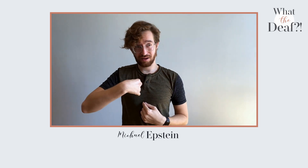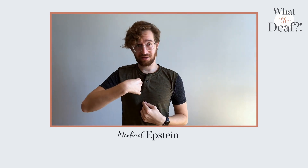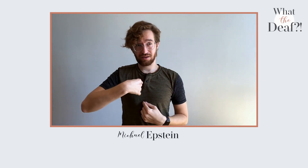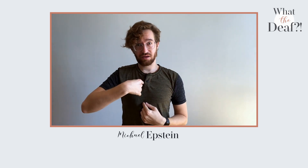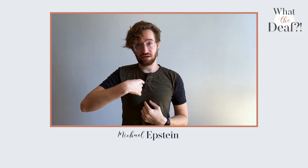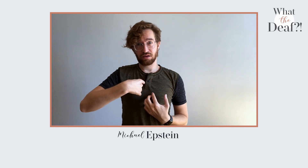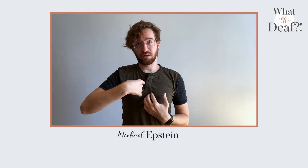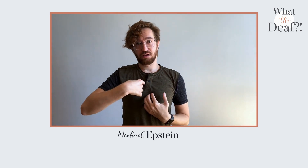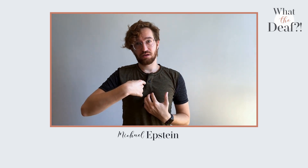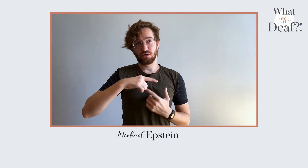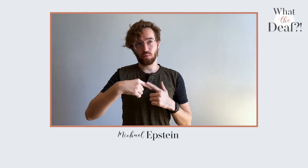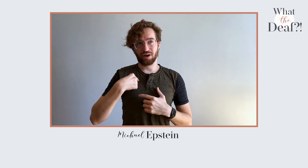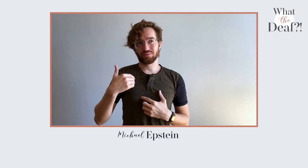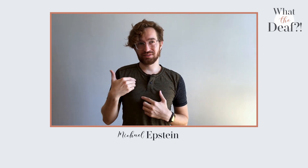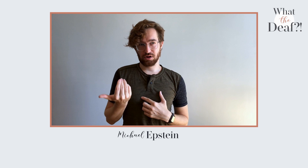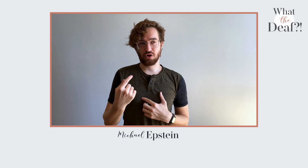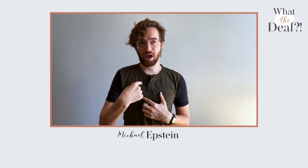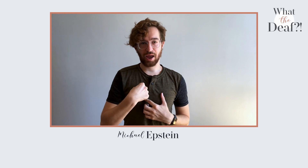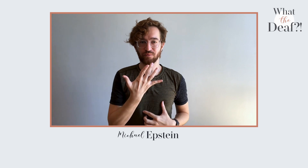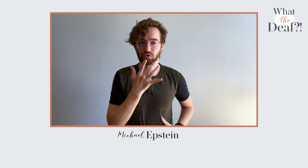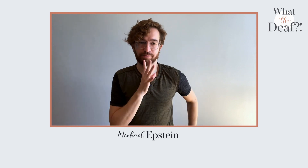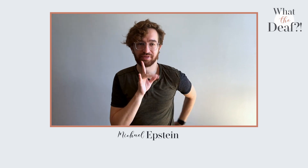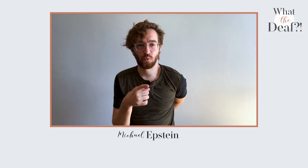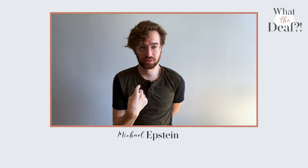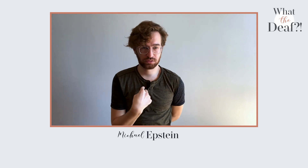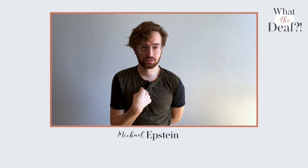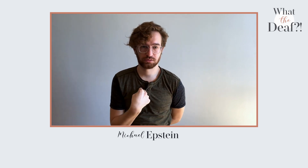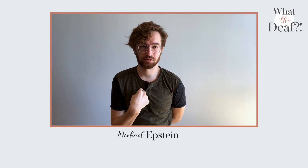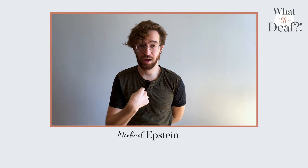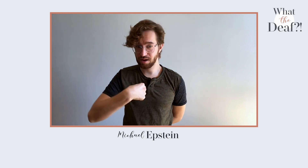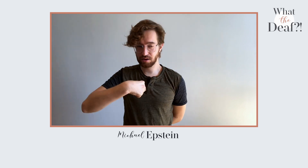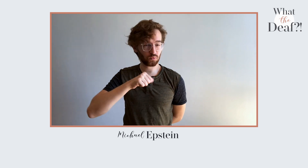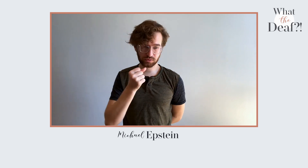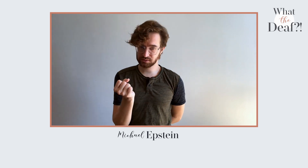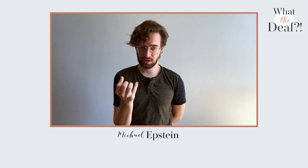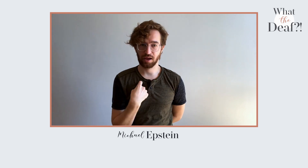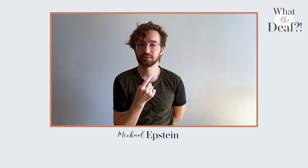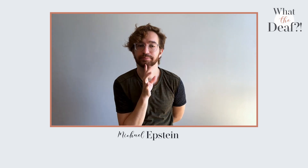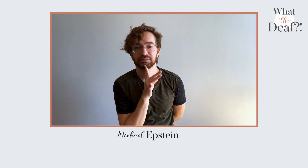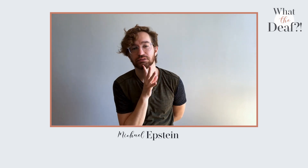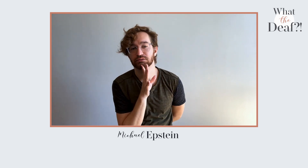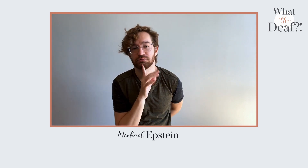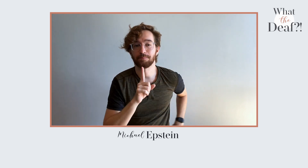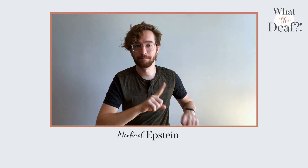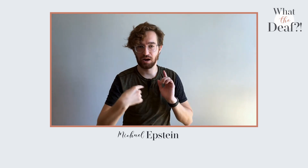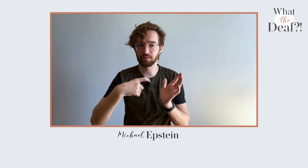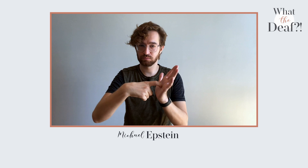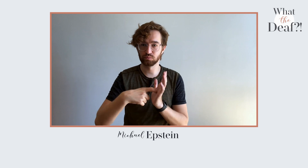But personally when I was younger, I preferred to only speak. I did not use sign language, but I was required to sign around my family